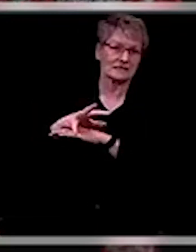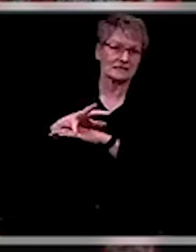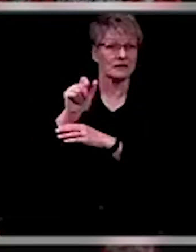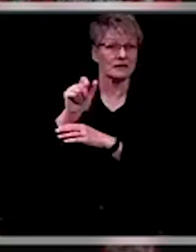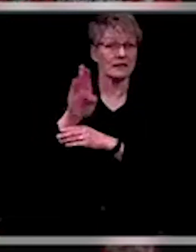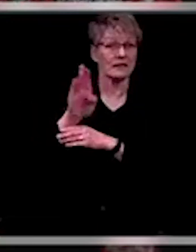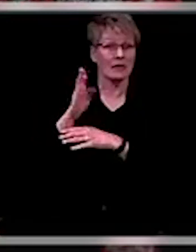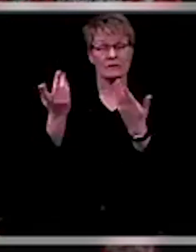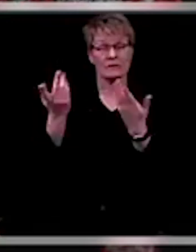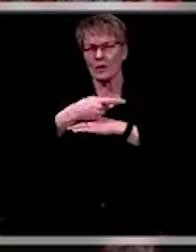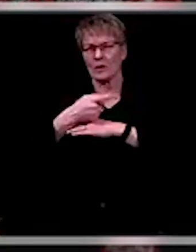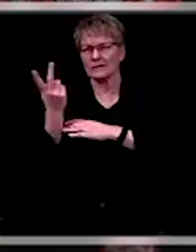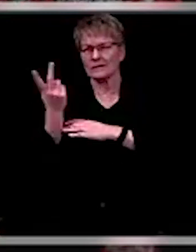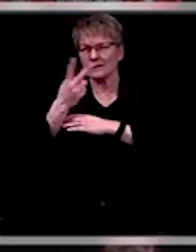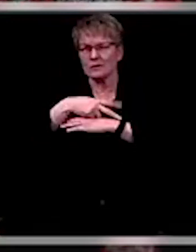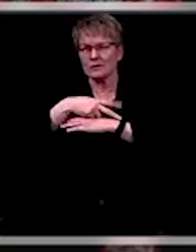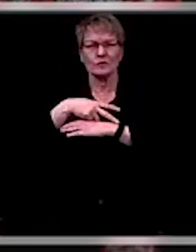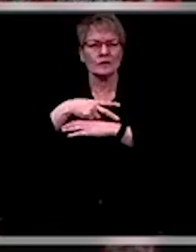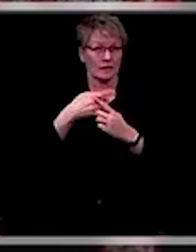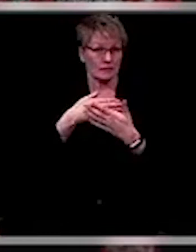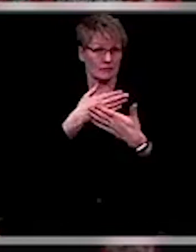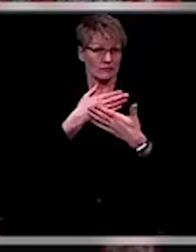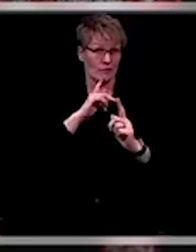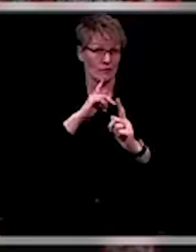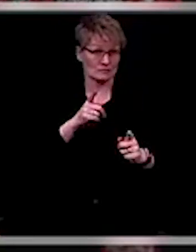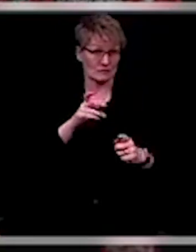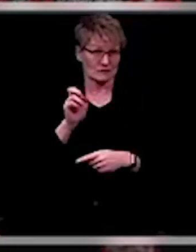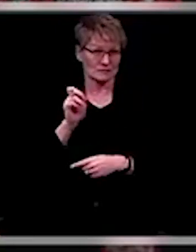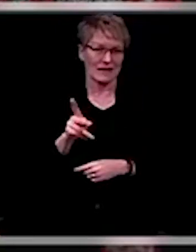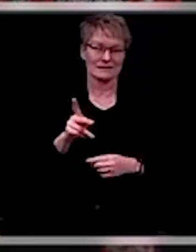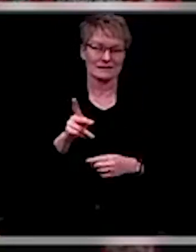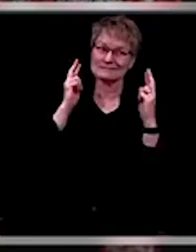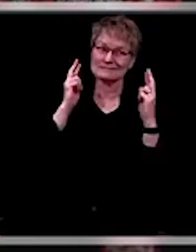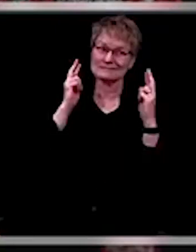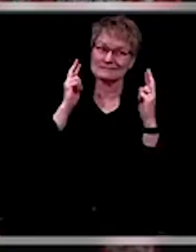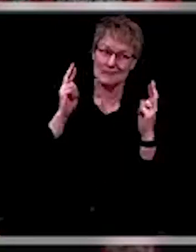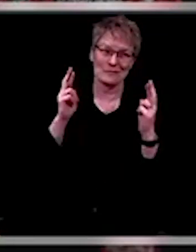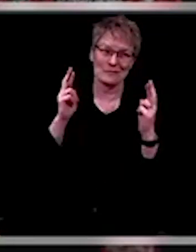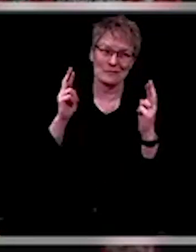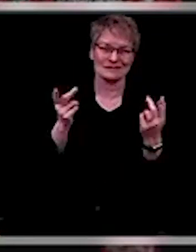Some of that wishlist is going to hopefully transpire in the next couple of weeks. We're not